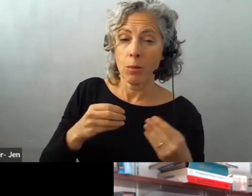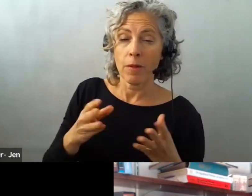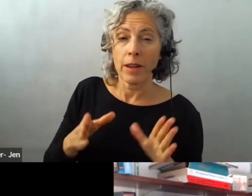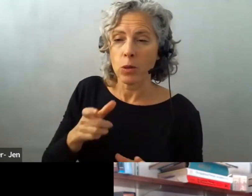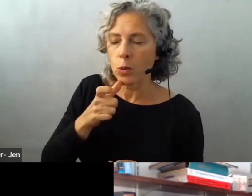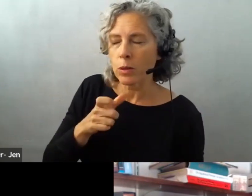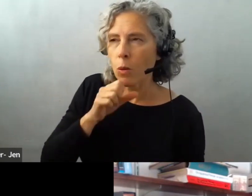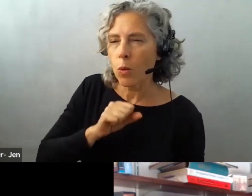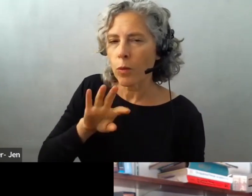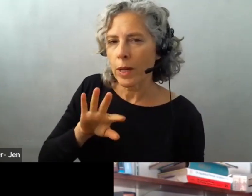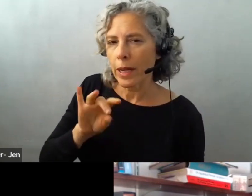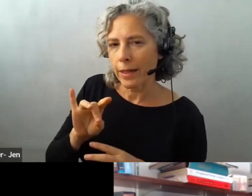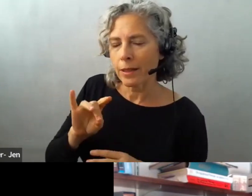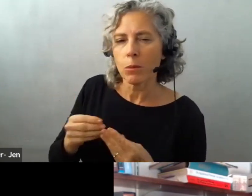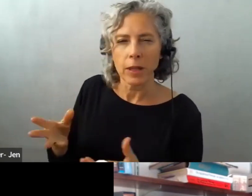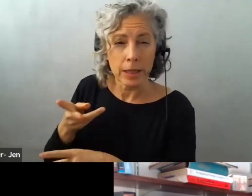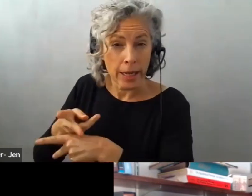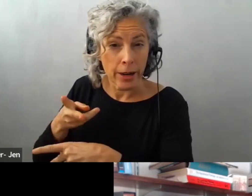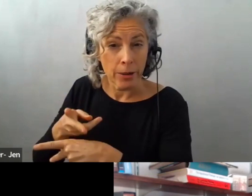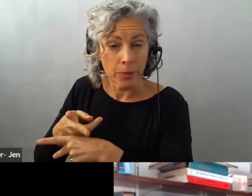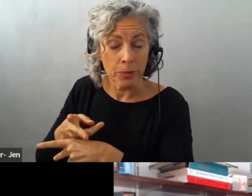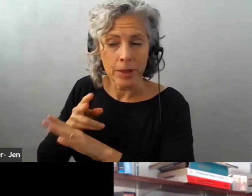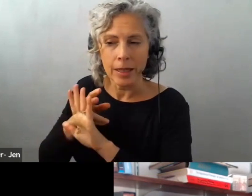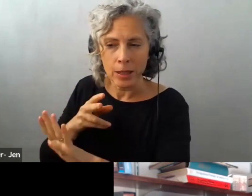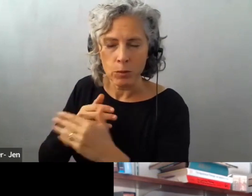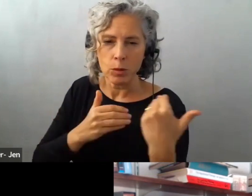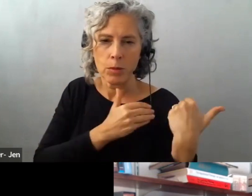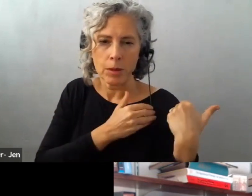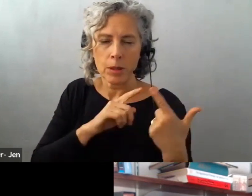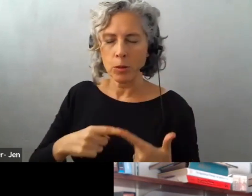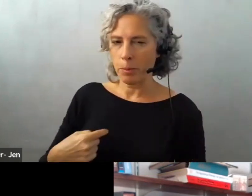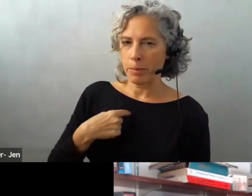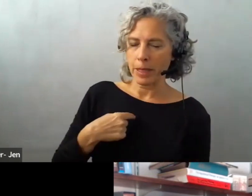wonderful care provider, but it felt to him and to me to try to